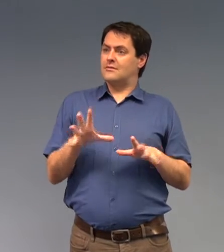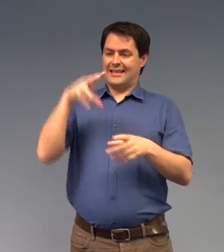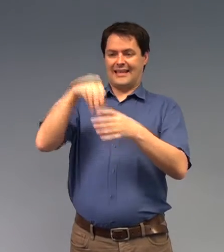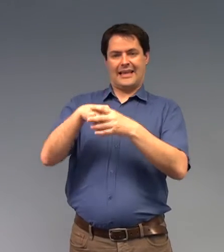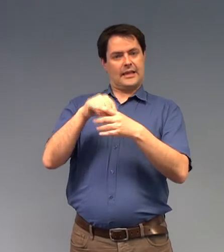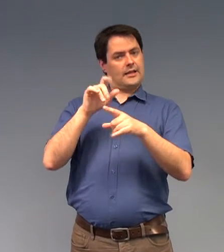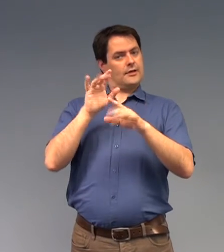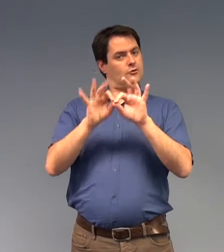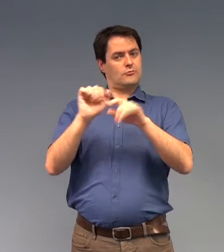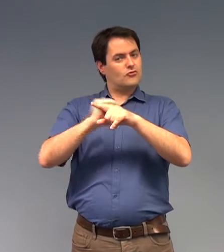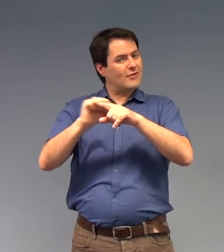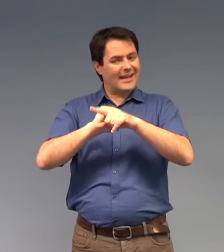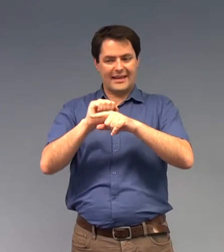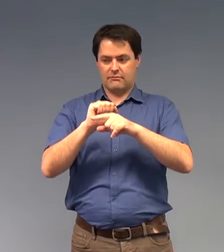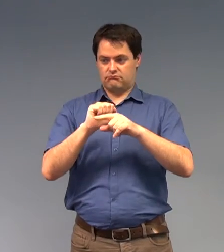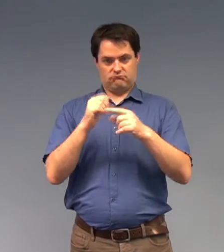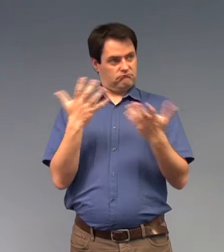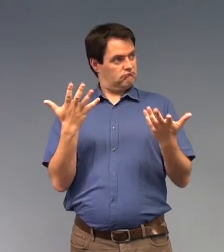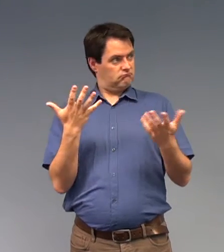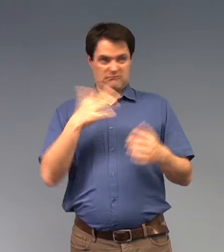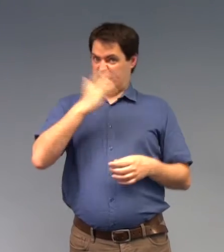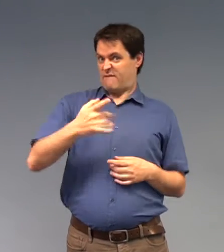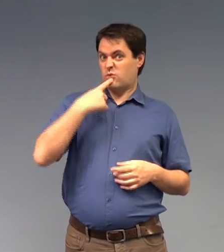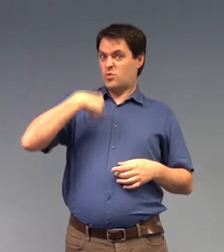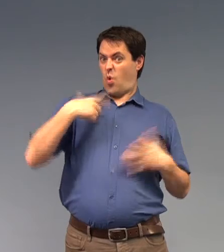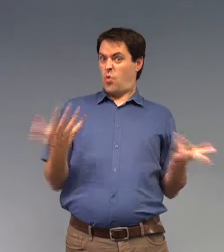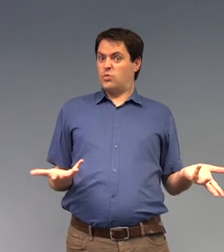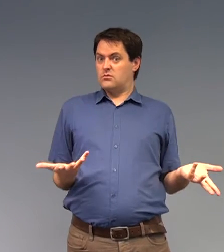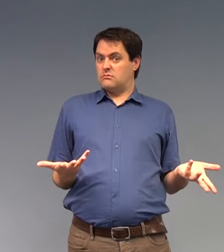here in the United States, in England, and across the globe,